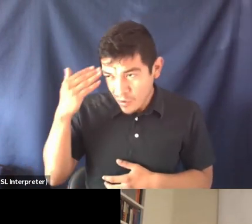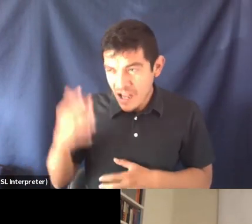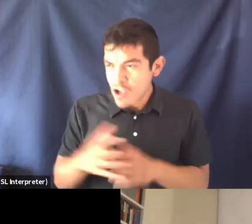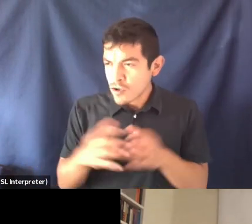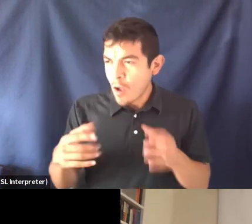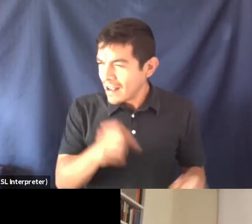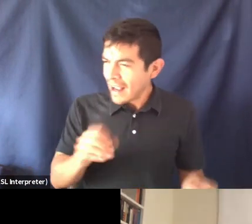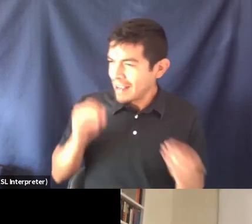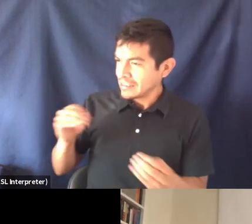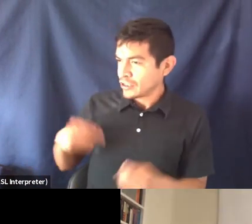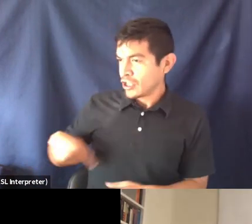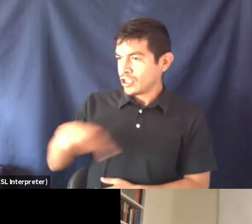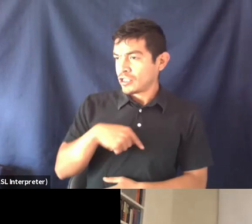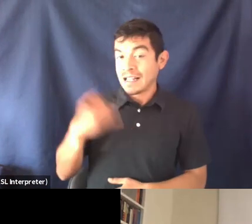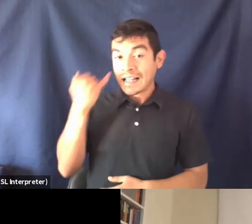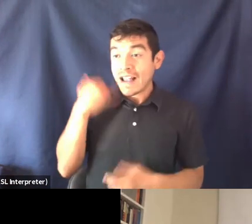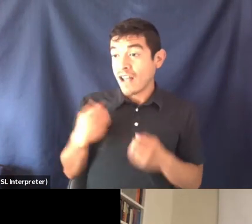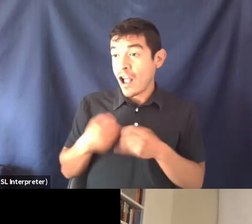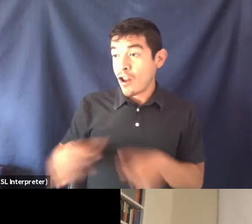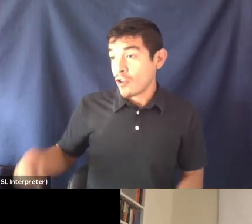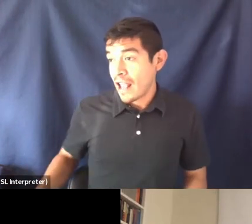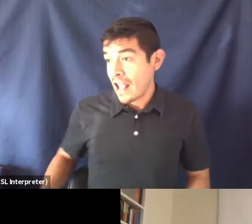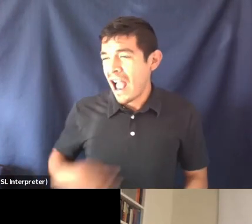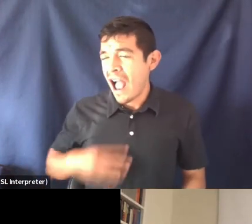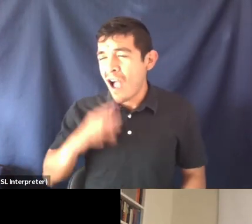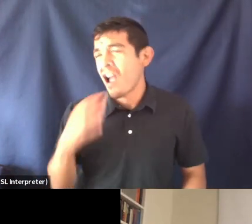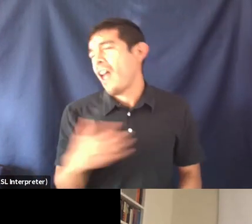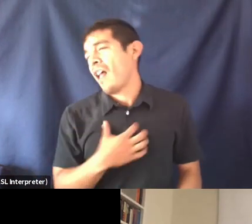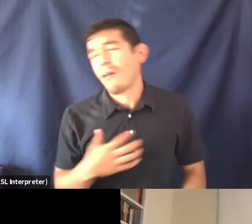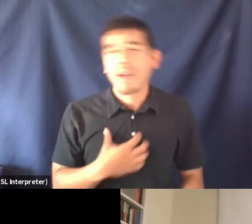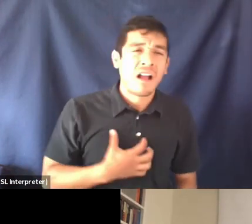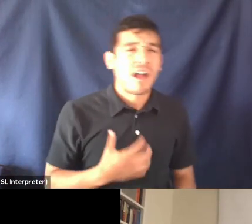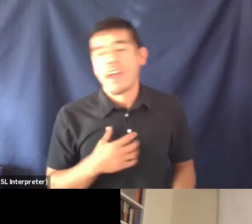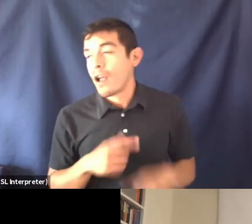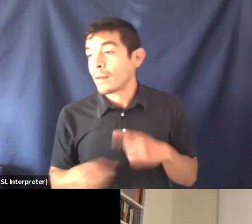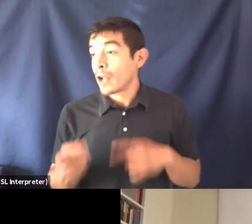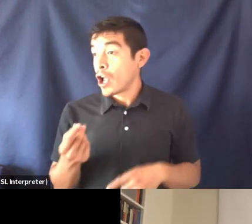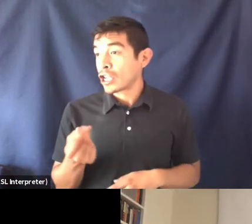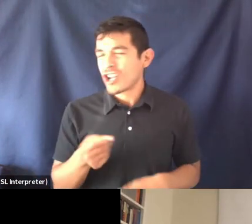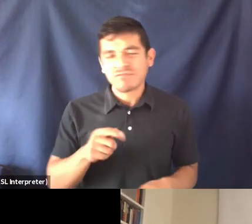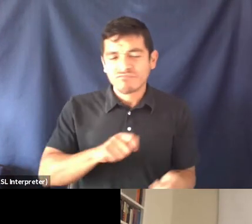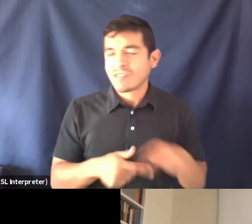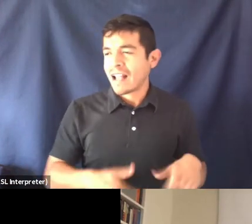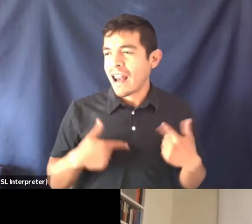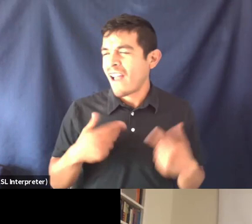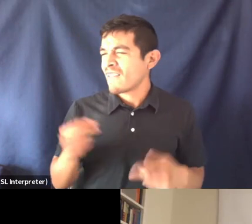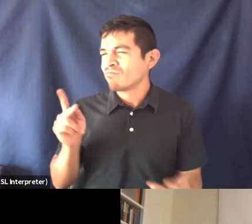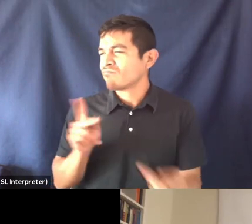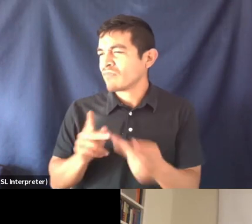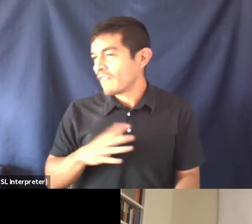you know if I were to lose a limb, I would be whining about it endlessly. But the fact that this dog just adapts and is perfectly content, you know,